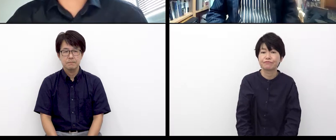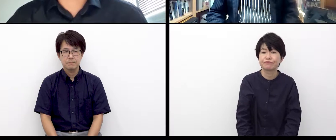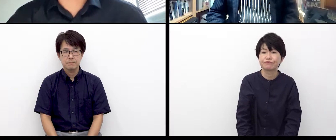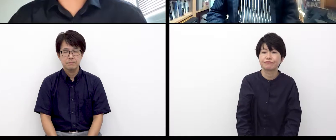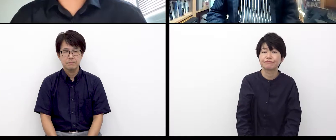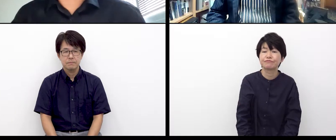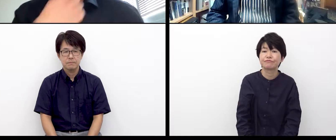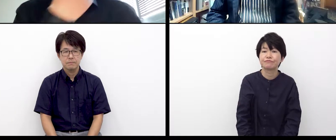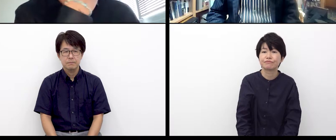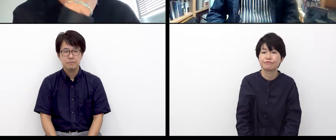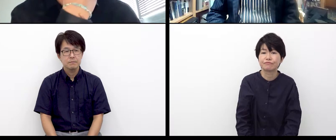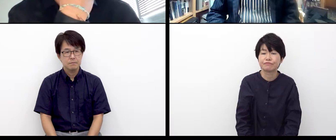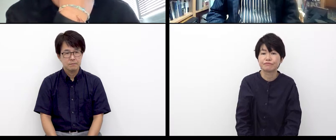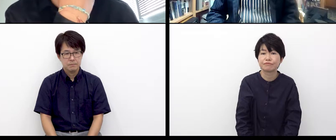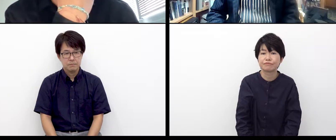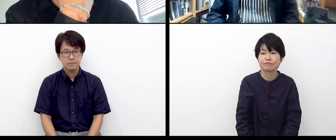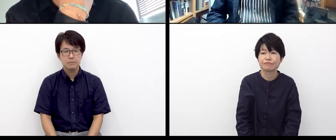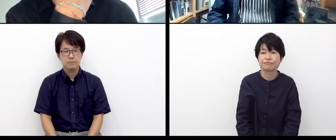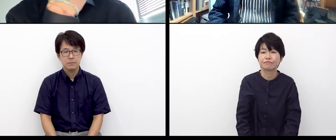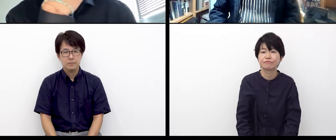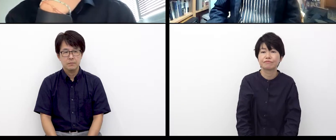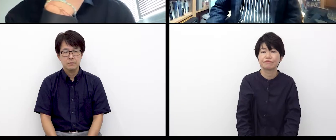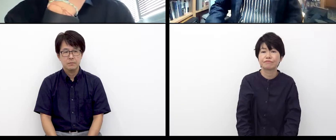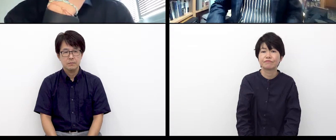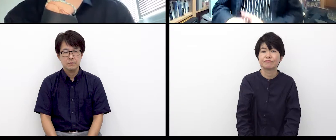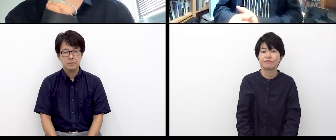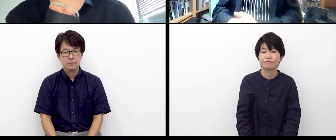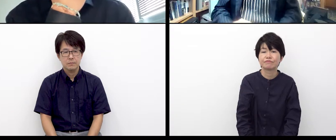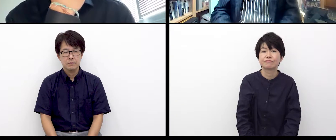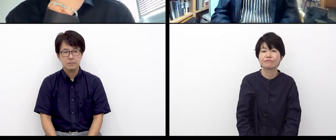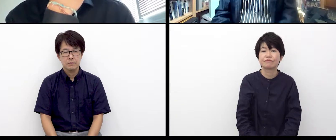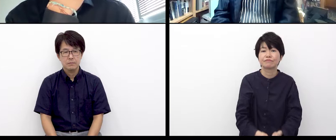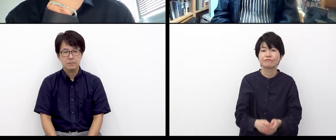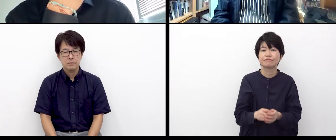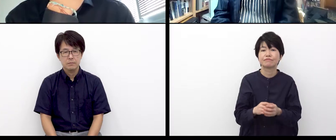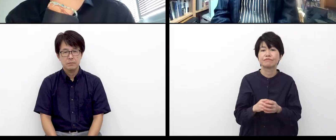what is the key about this?